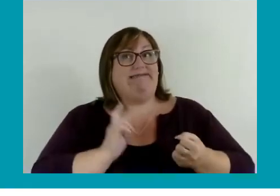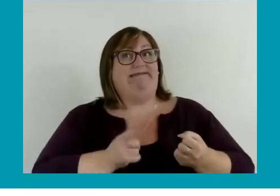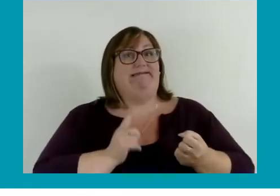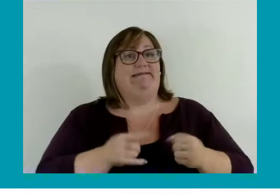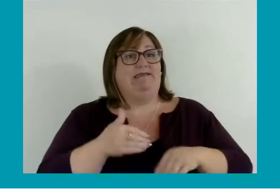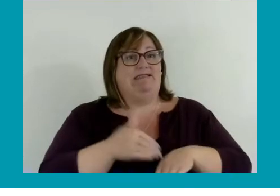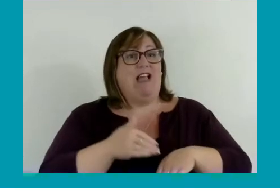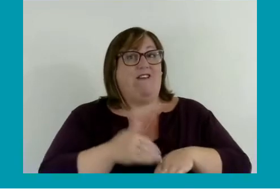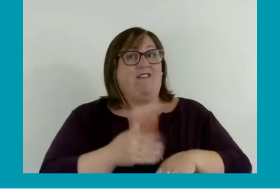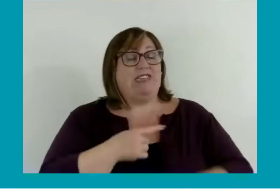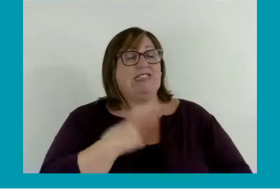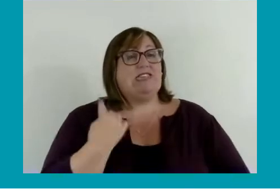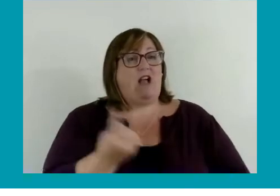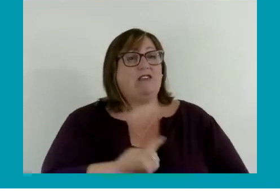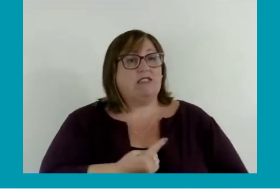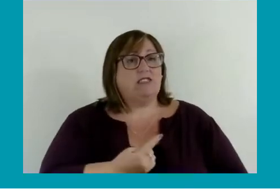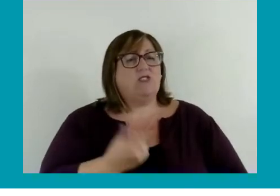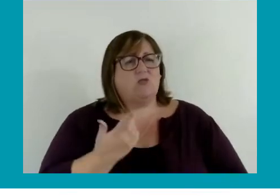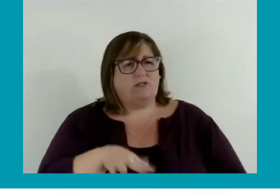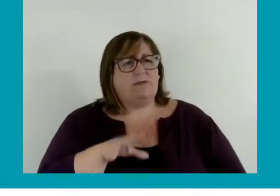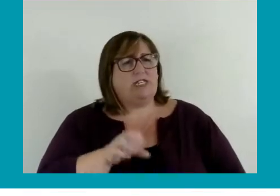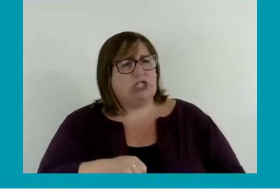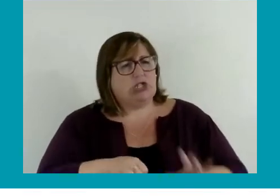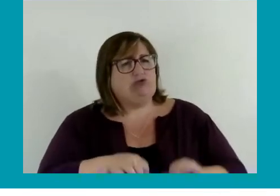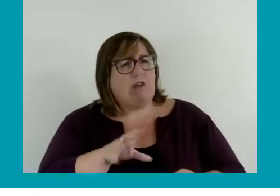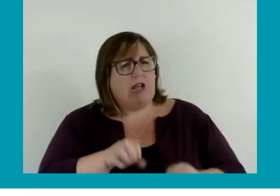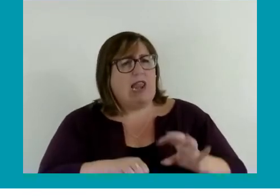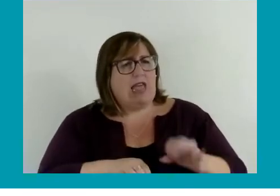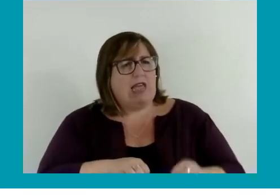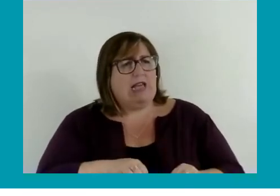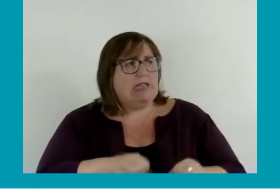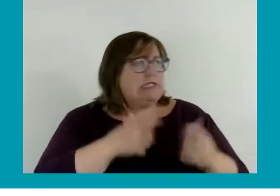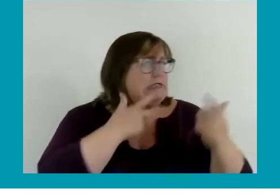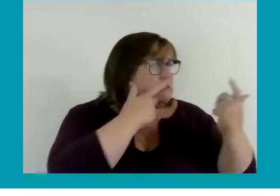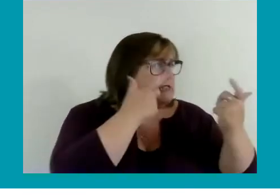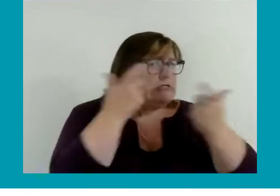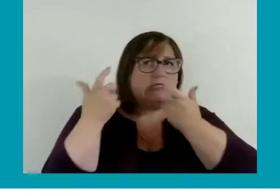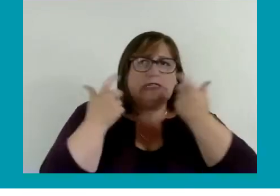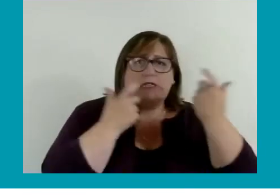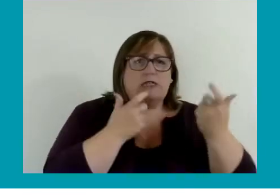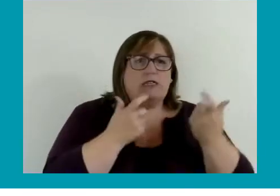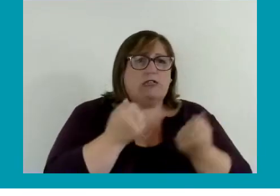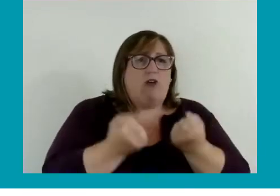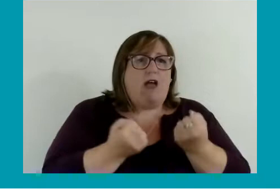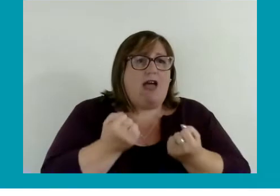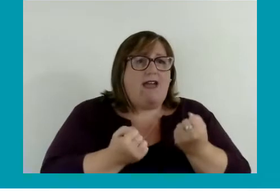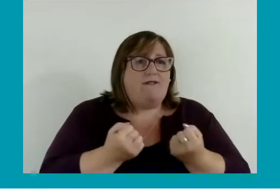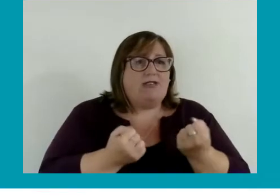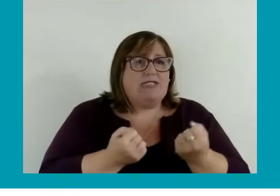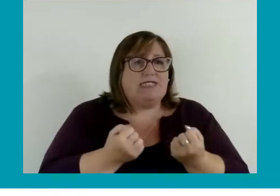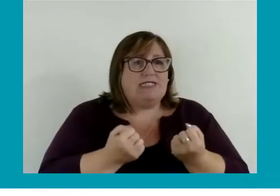have struggled for a while with drivers and that's really um come to a head over the last